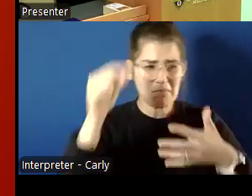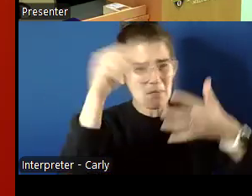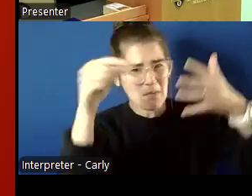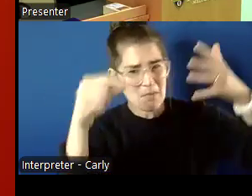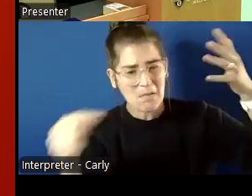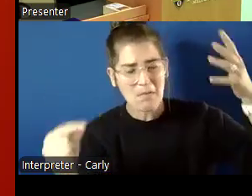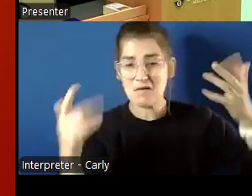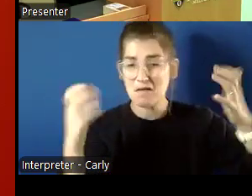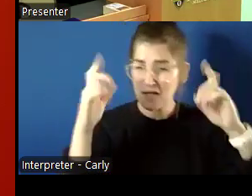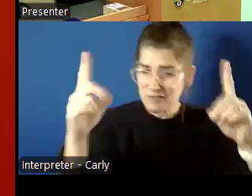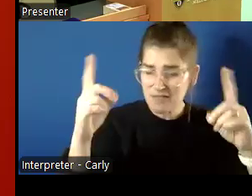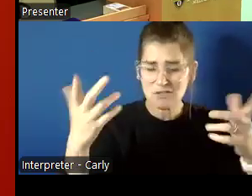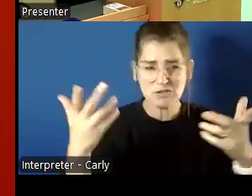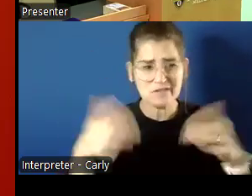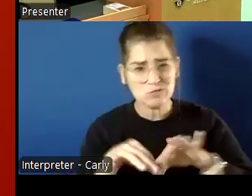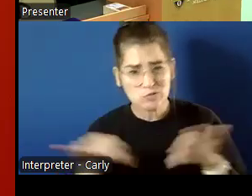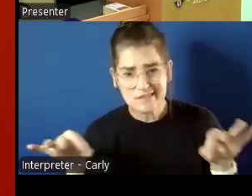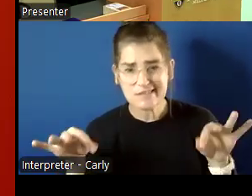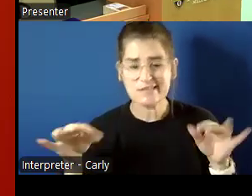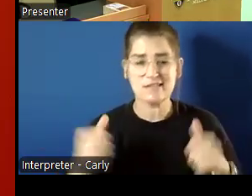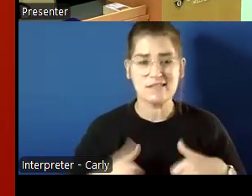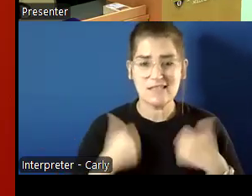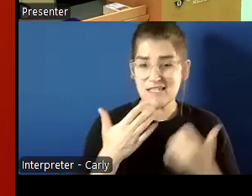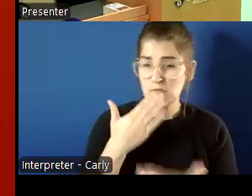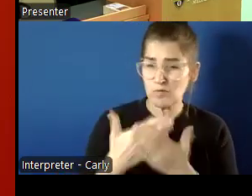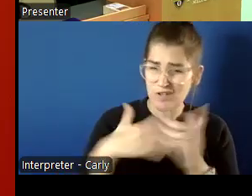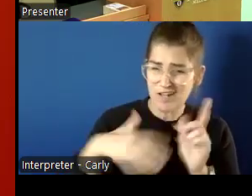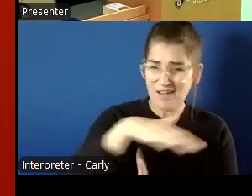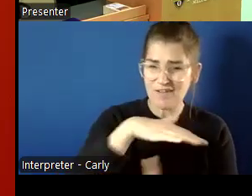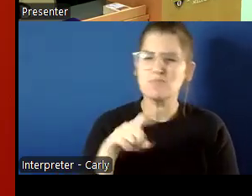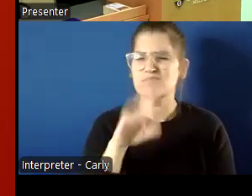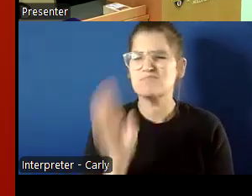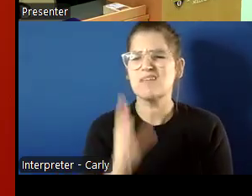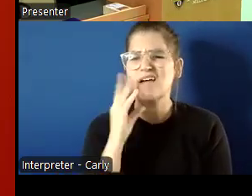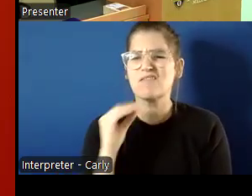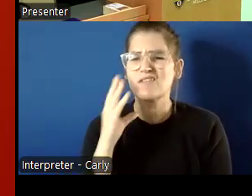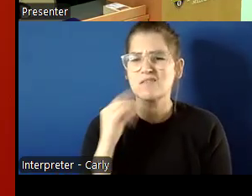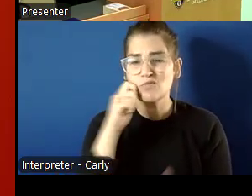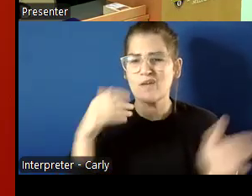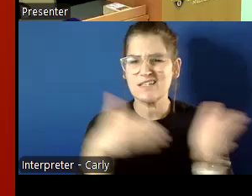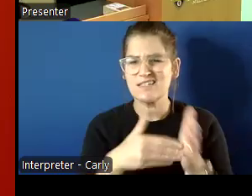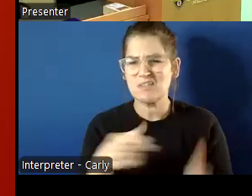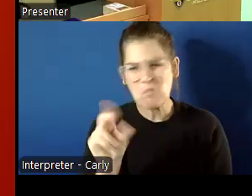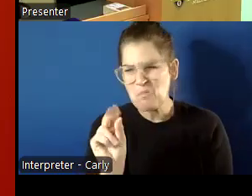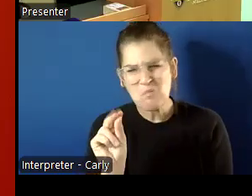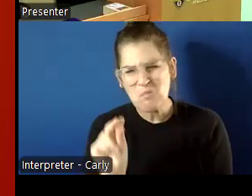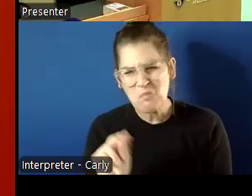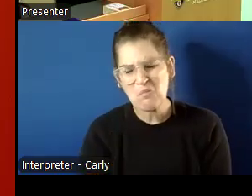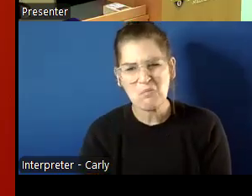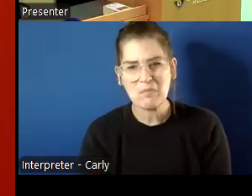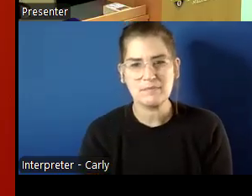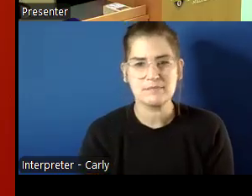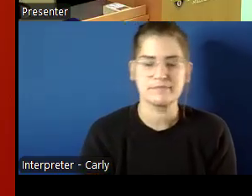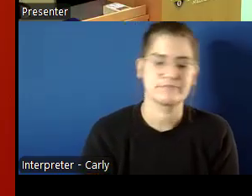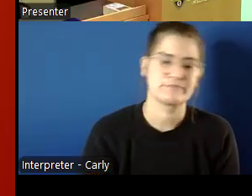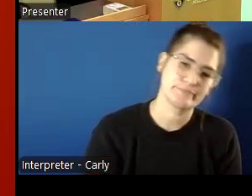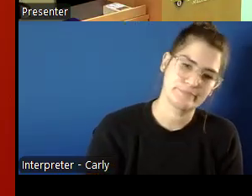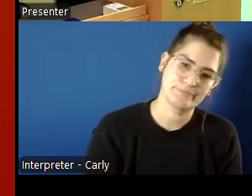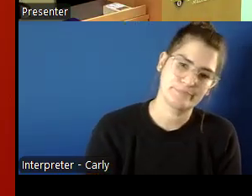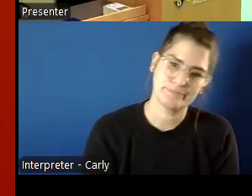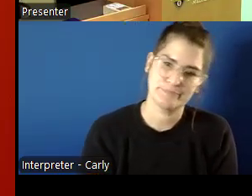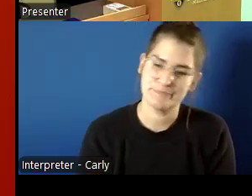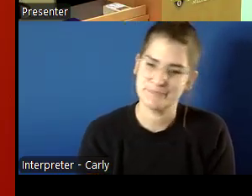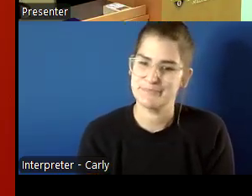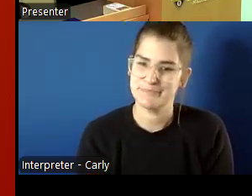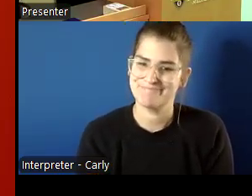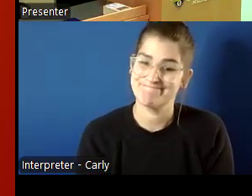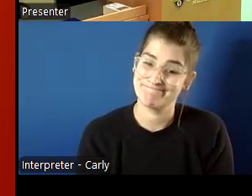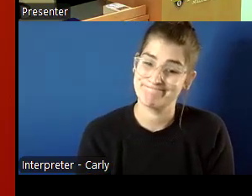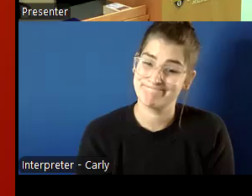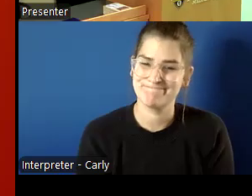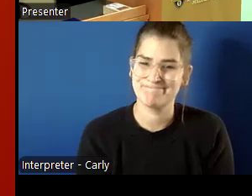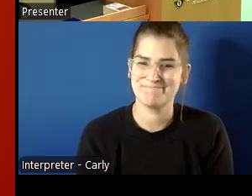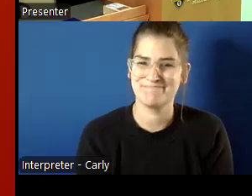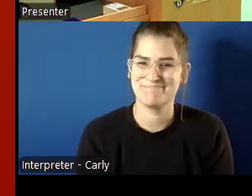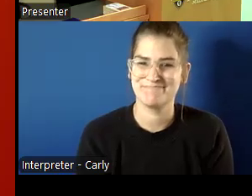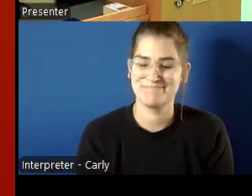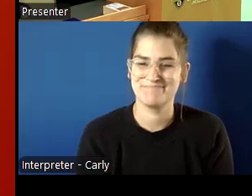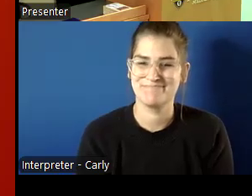got education and you live in a nice neighborhood. You've never experienced racism clearly.